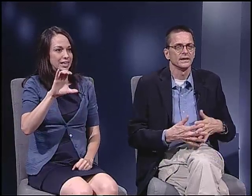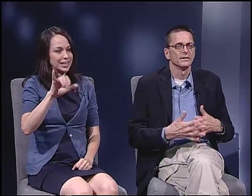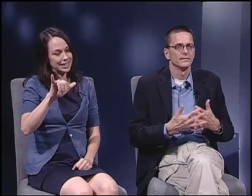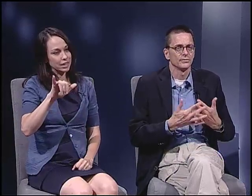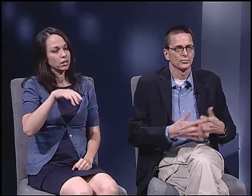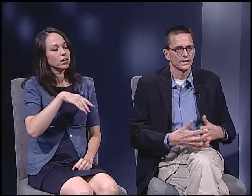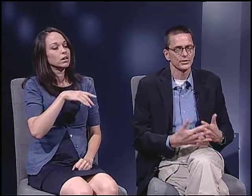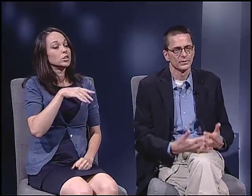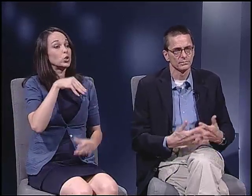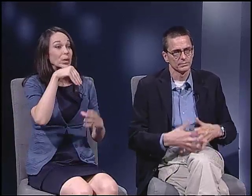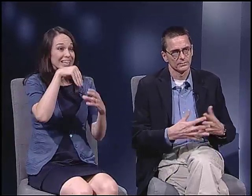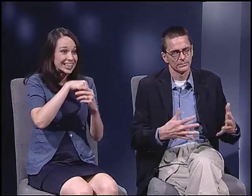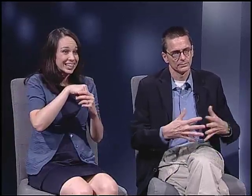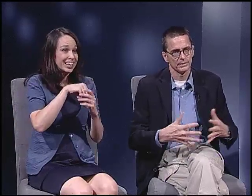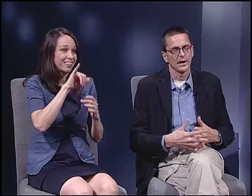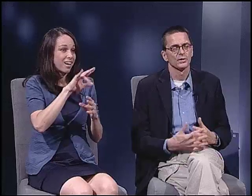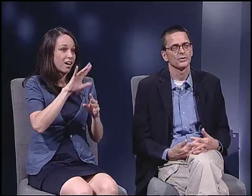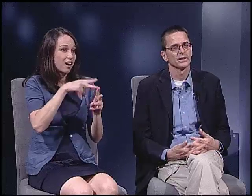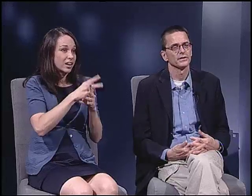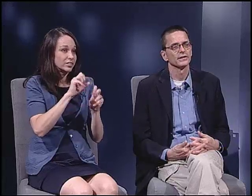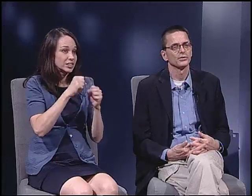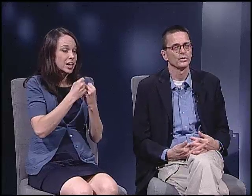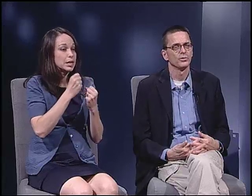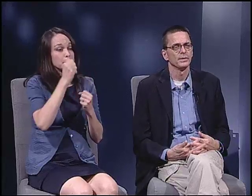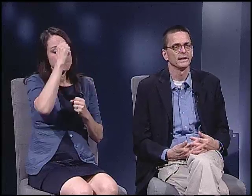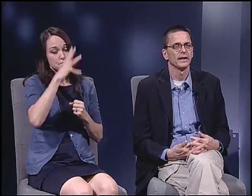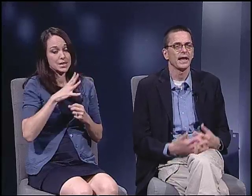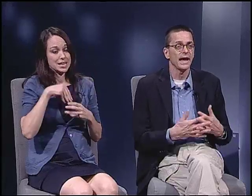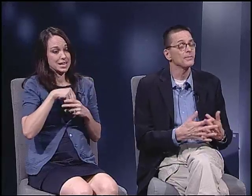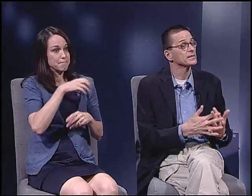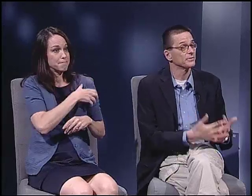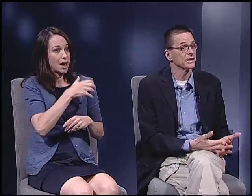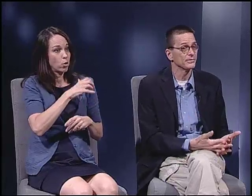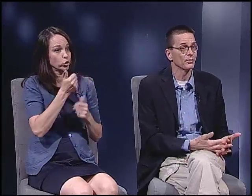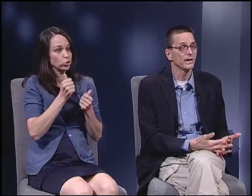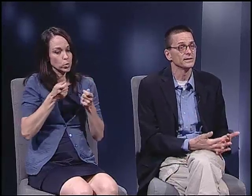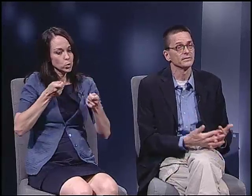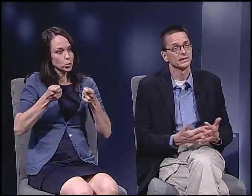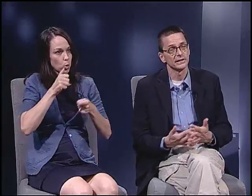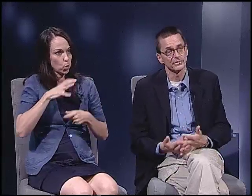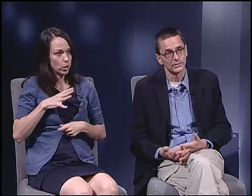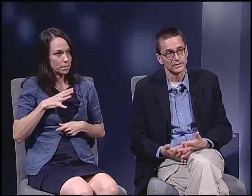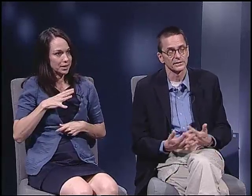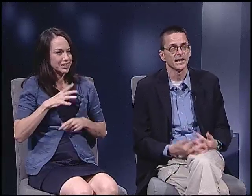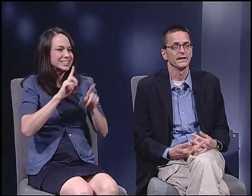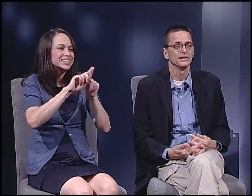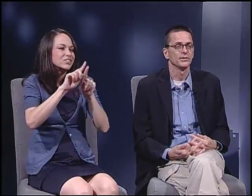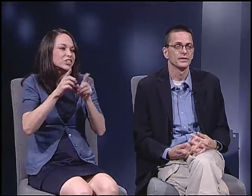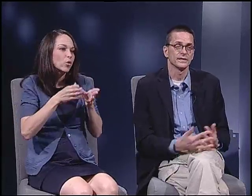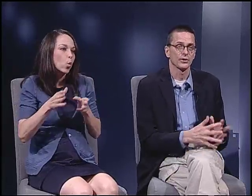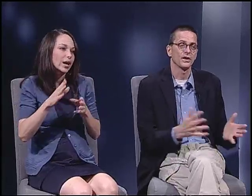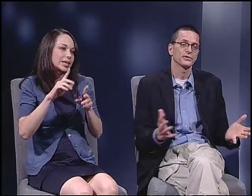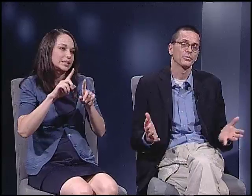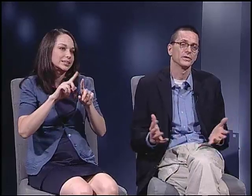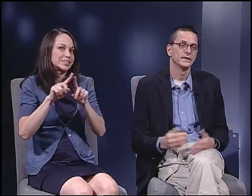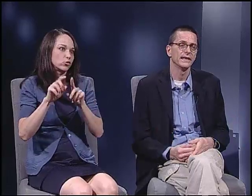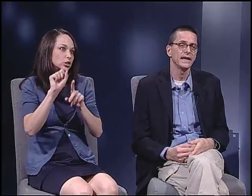in traditional power tries to control women. Now, that happens in very different ways and very different societies, you can see across the world today,